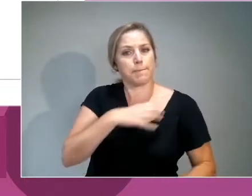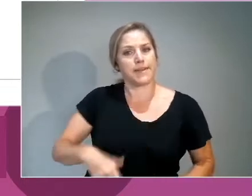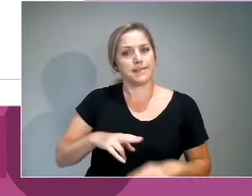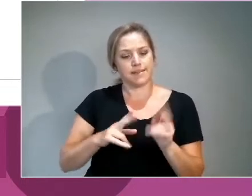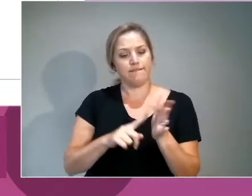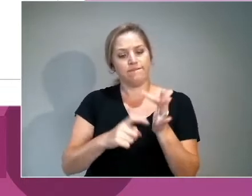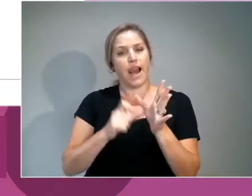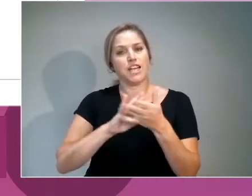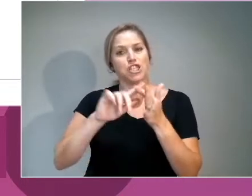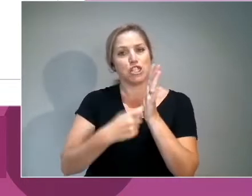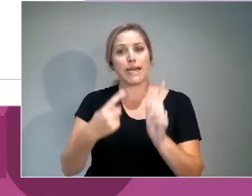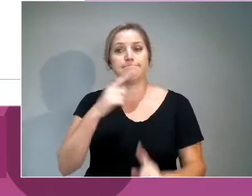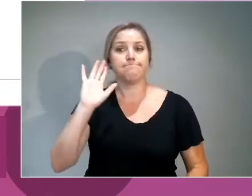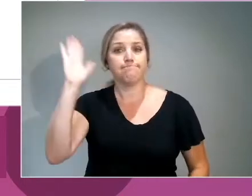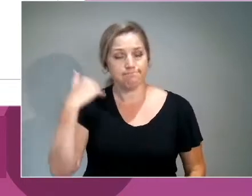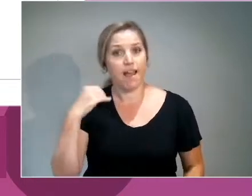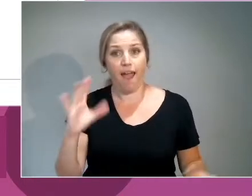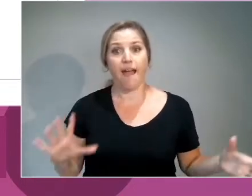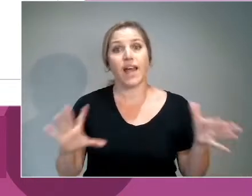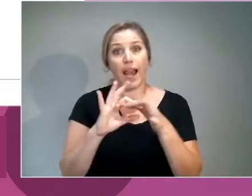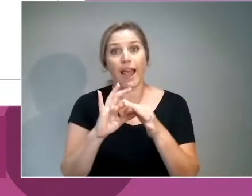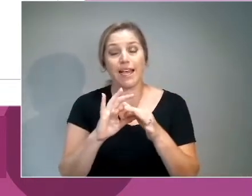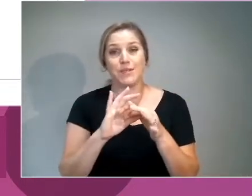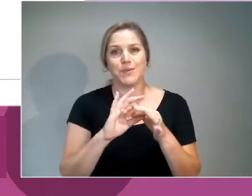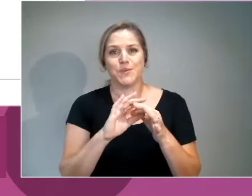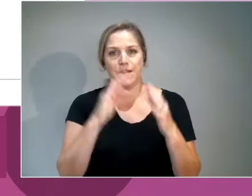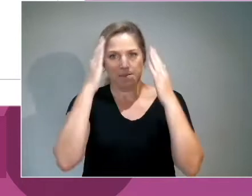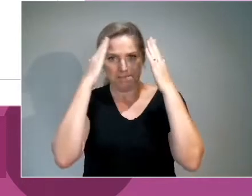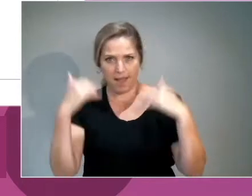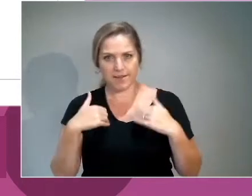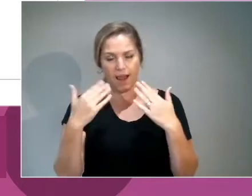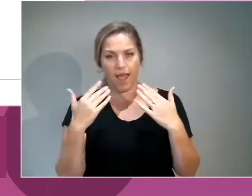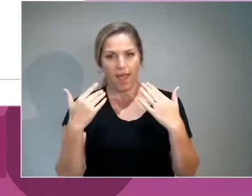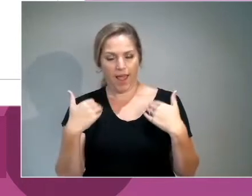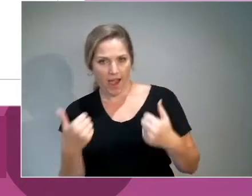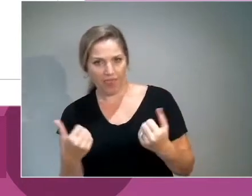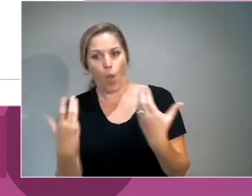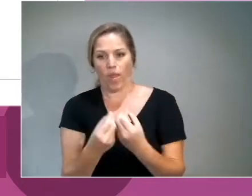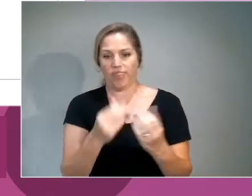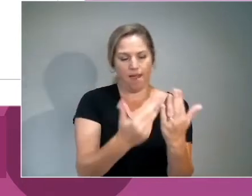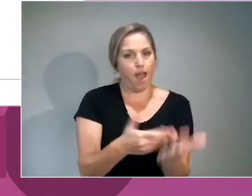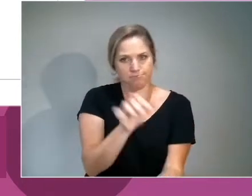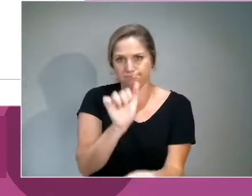and the arts, the creative arts. Before I go into my actual presentation, though, I would just like